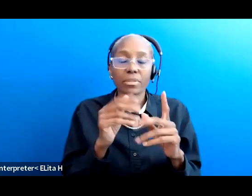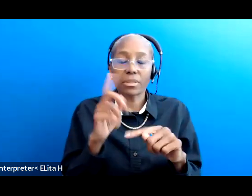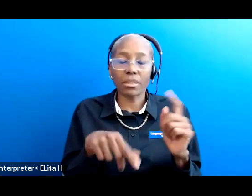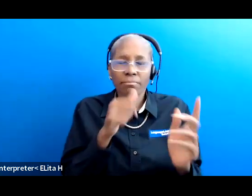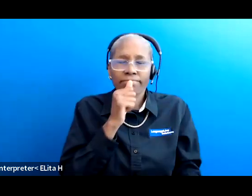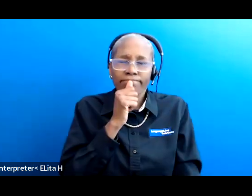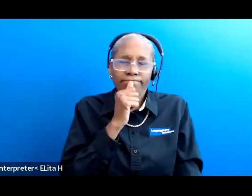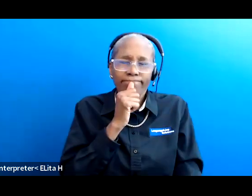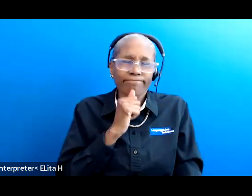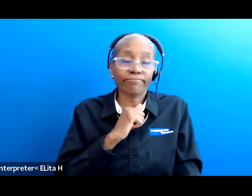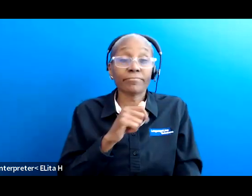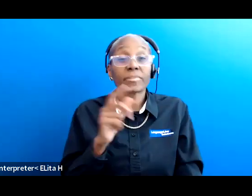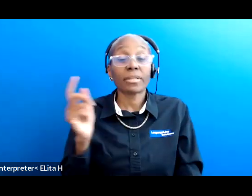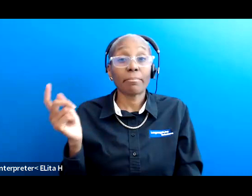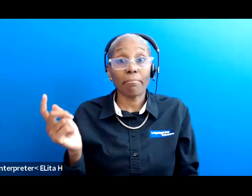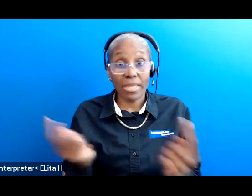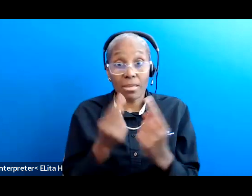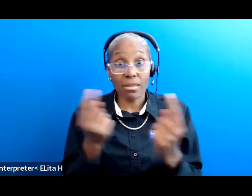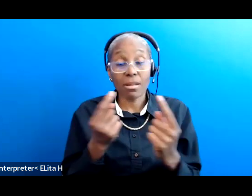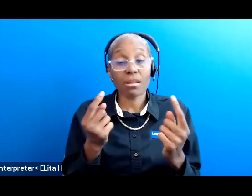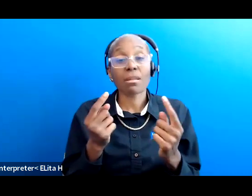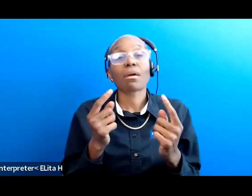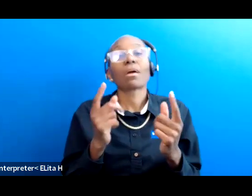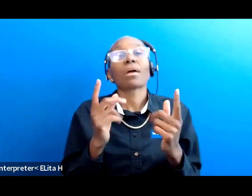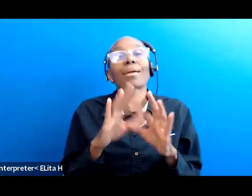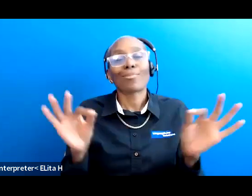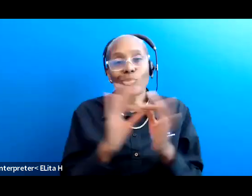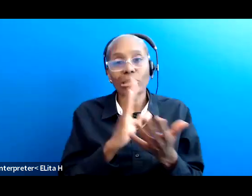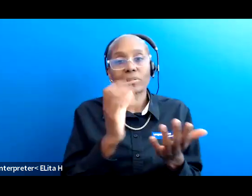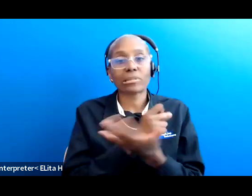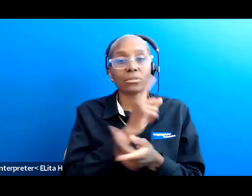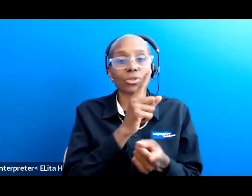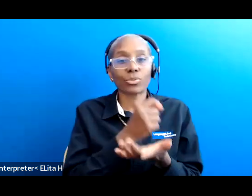So getting treatment for it, that's an important thing to do so that